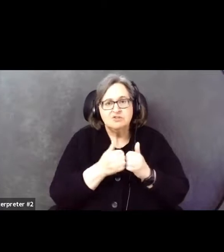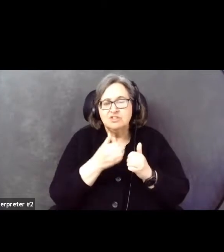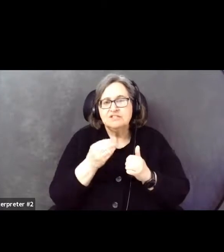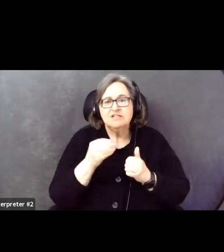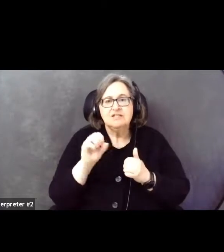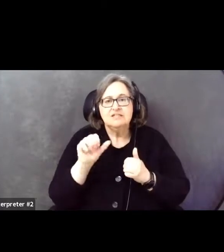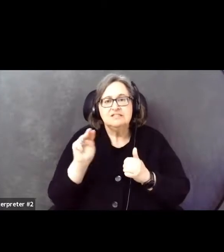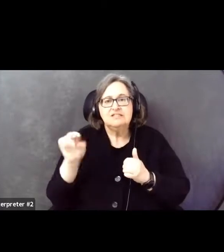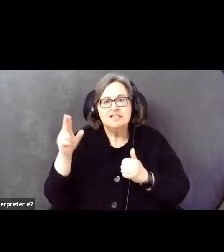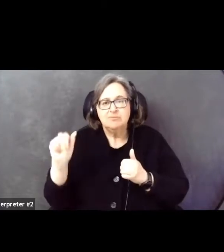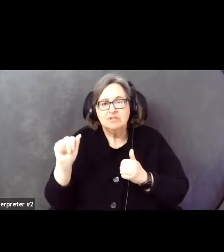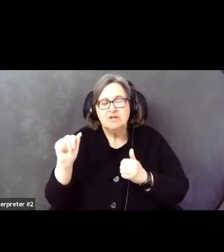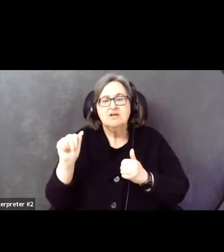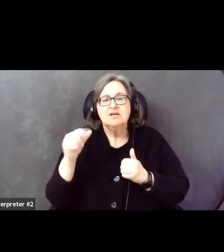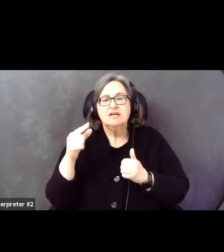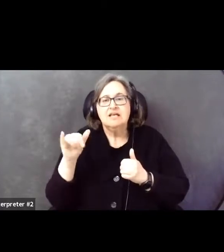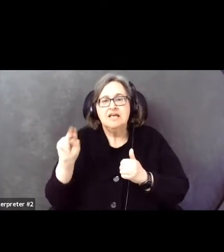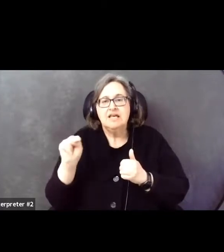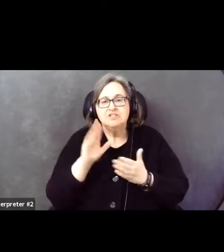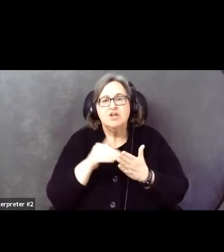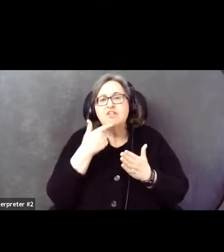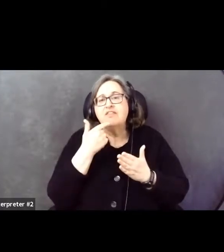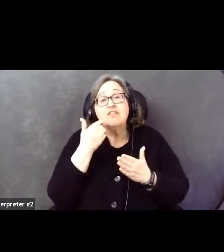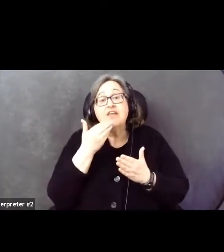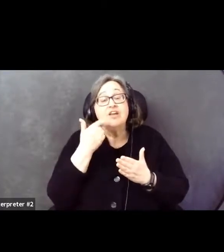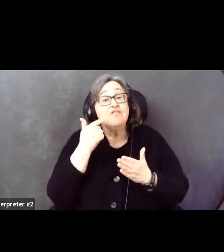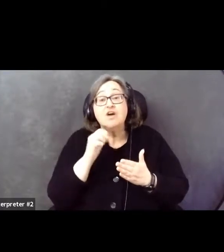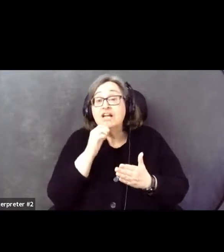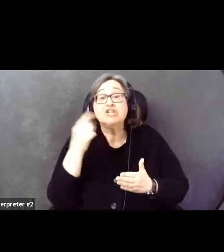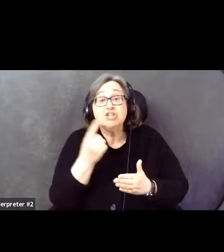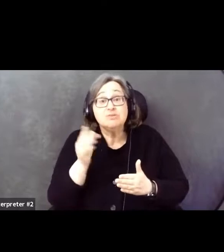for being a part of this and not just for presenting and staying and listening to the